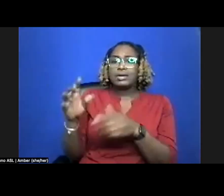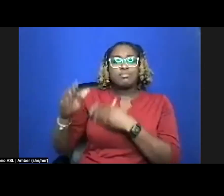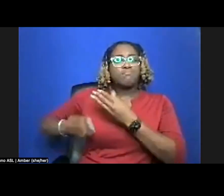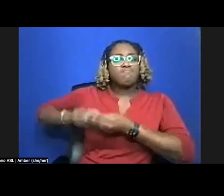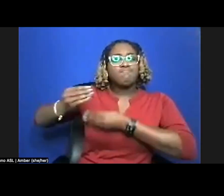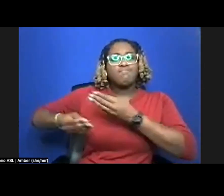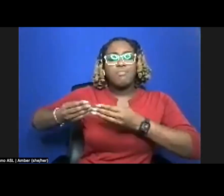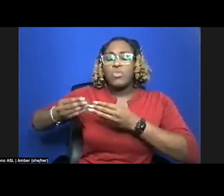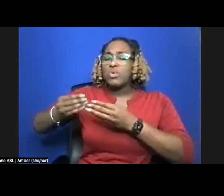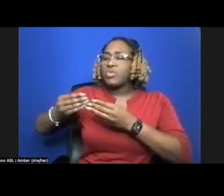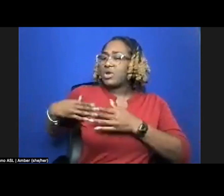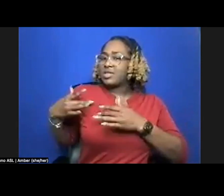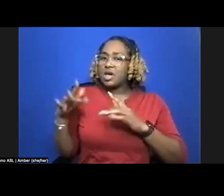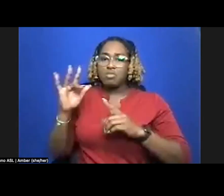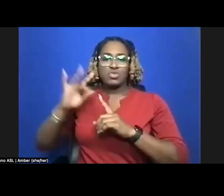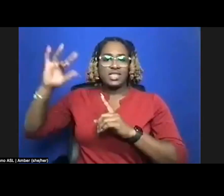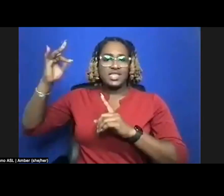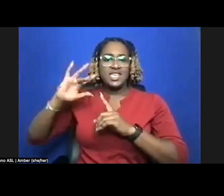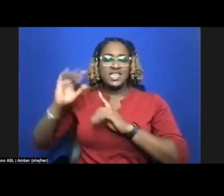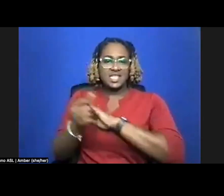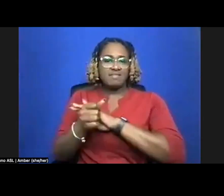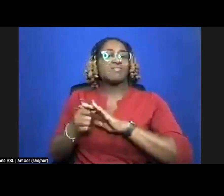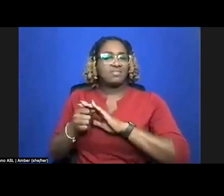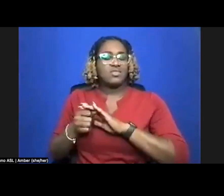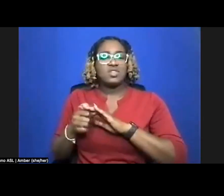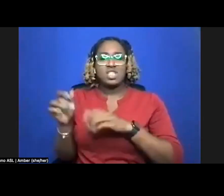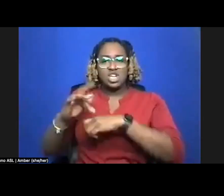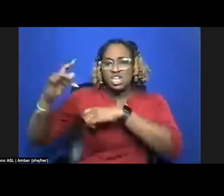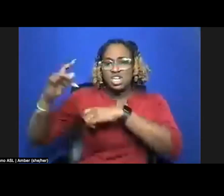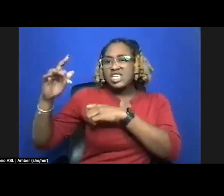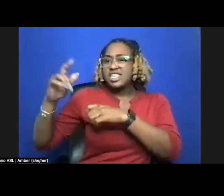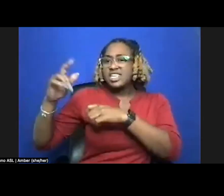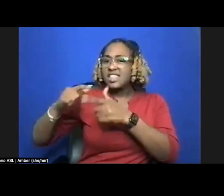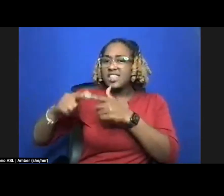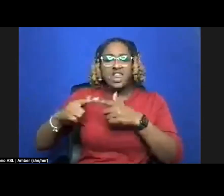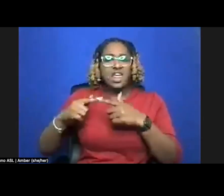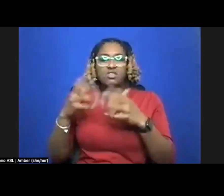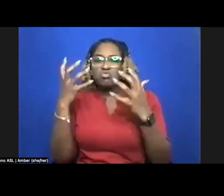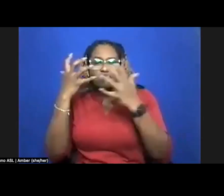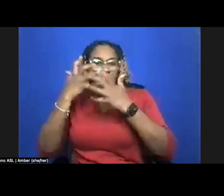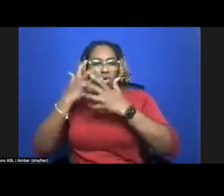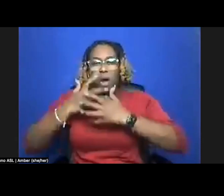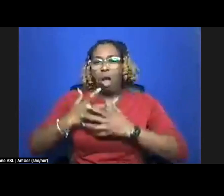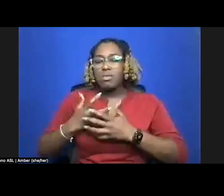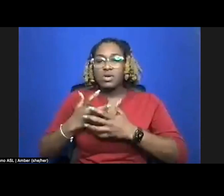and the sheen of soulful medicine glistens in fins too dark in depth to hold any light body.